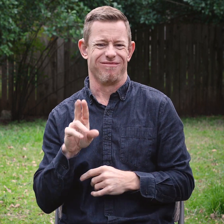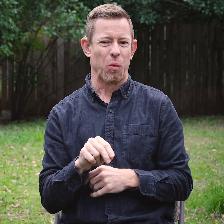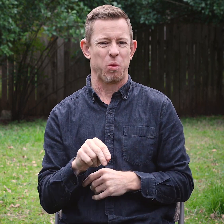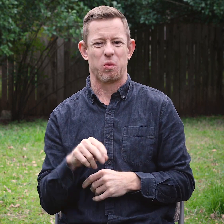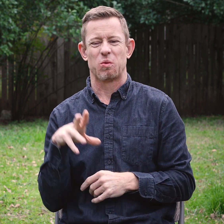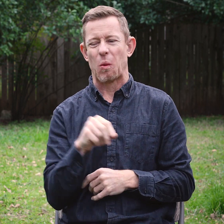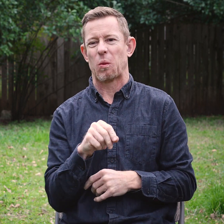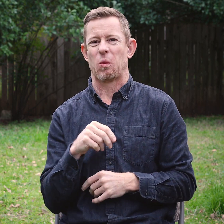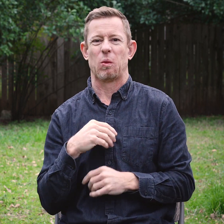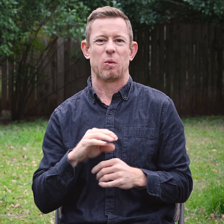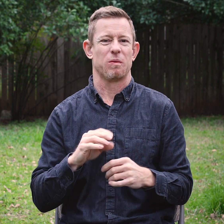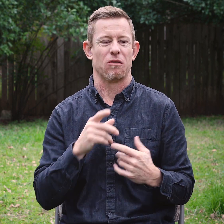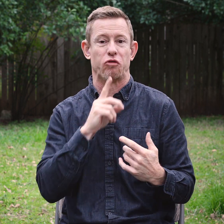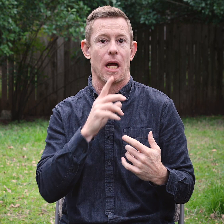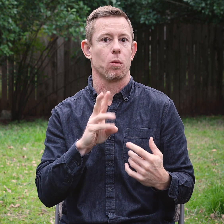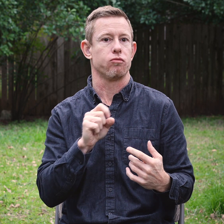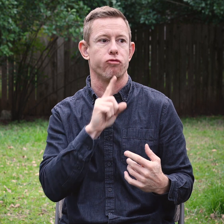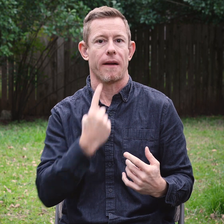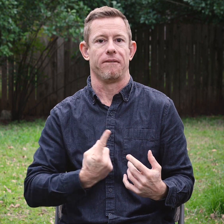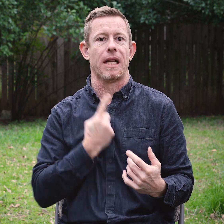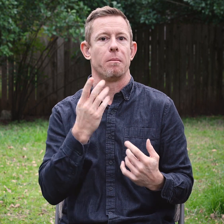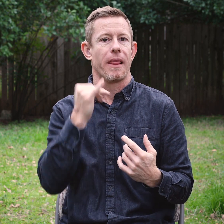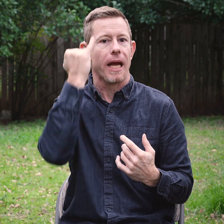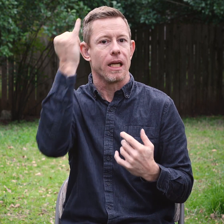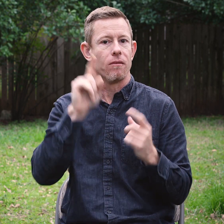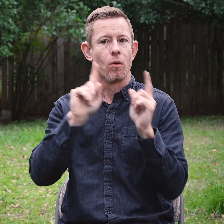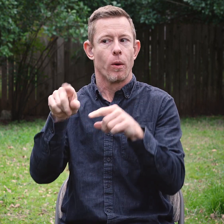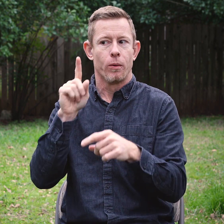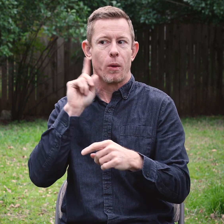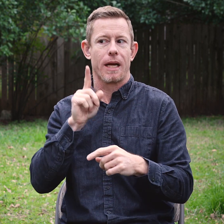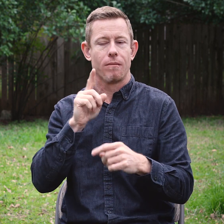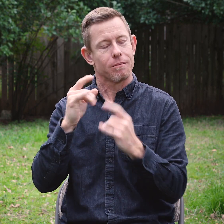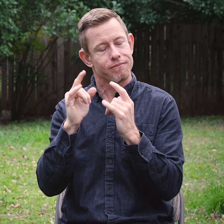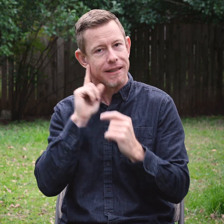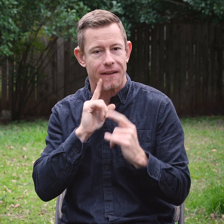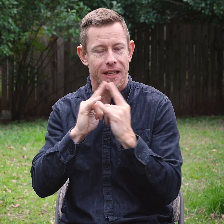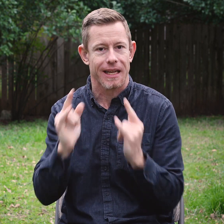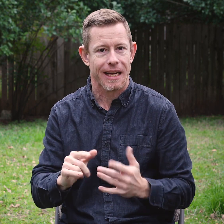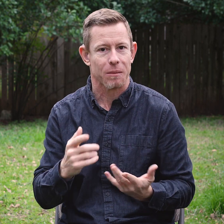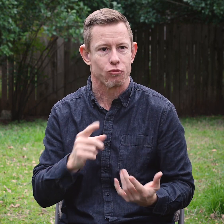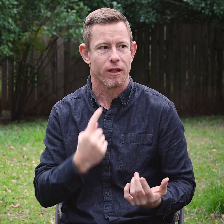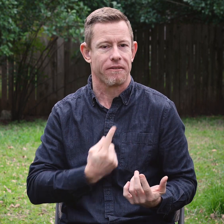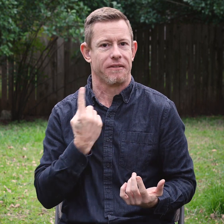I was adamant that I NOT go. I was offended that she suggest I go to a camp for deaf people.